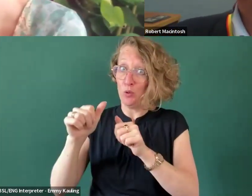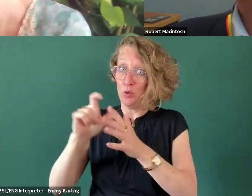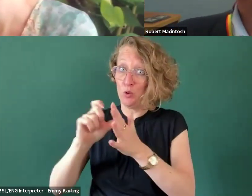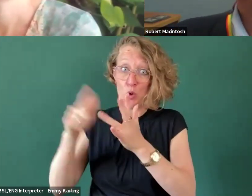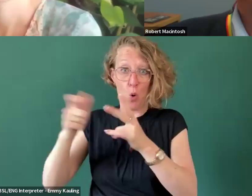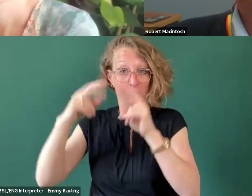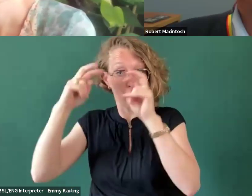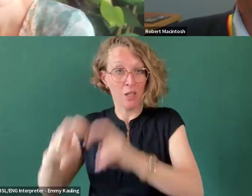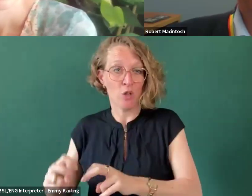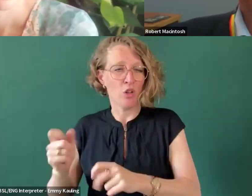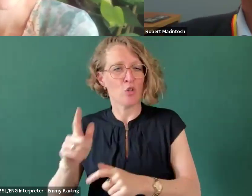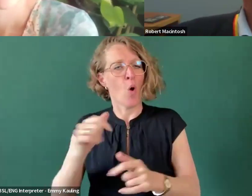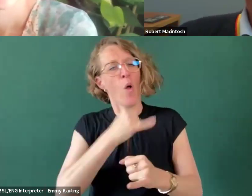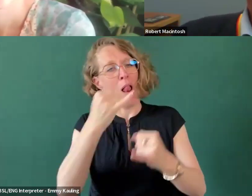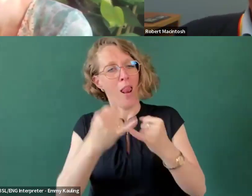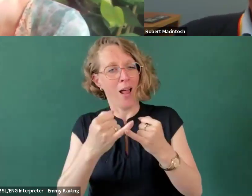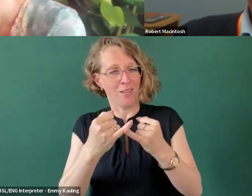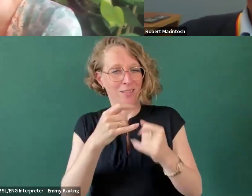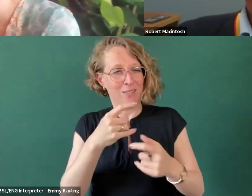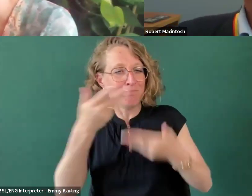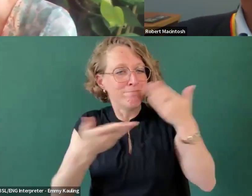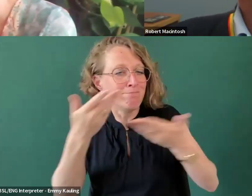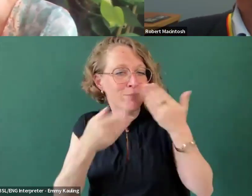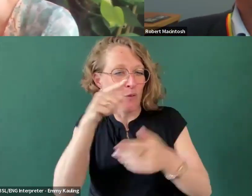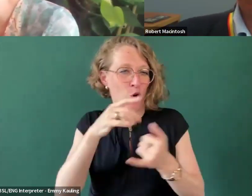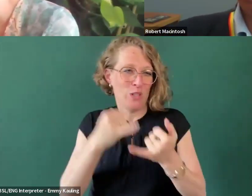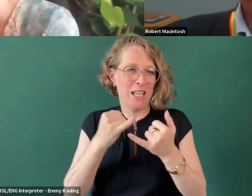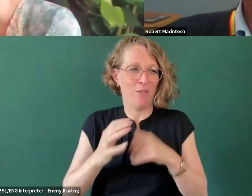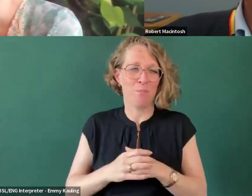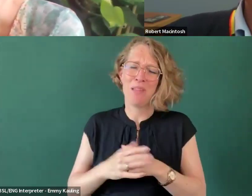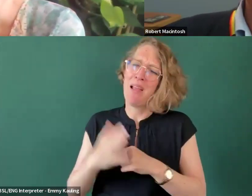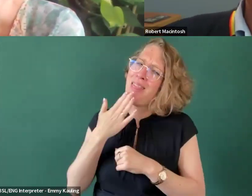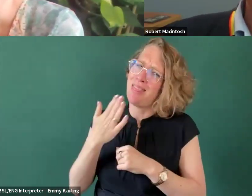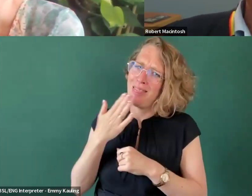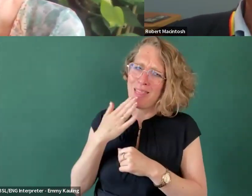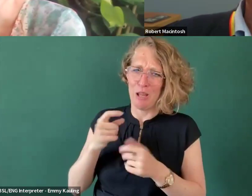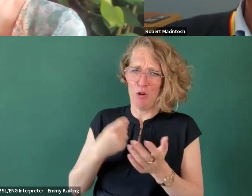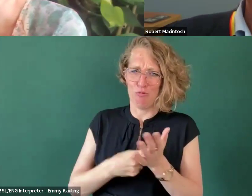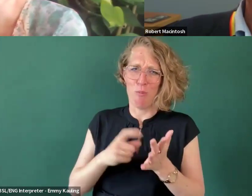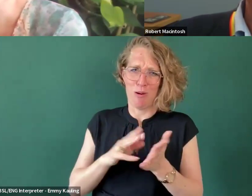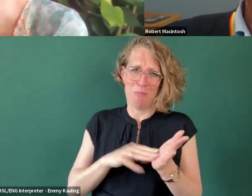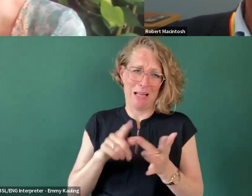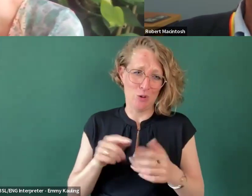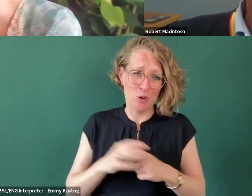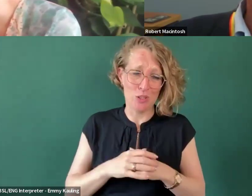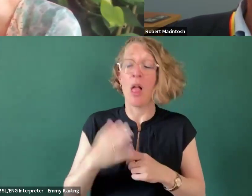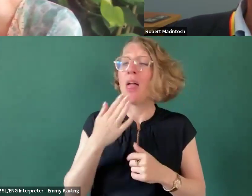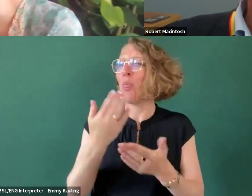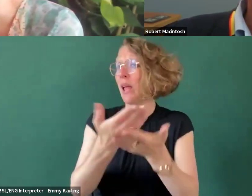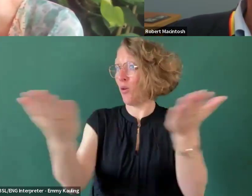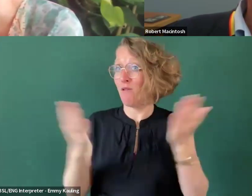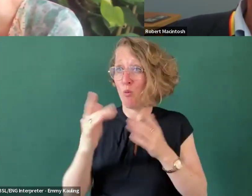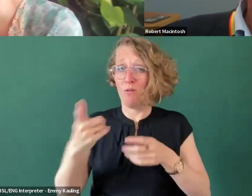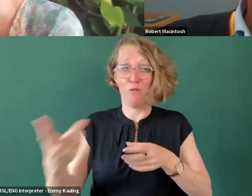the last word to you Steffi. (Steffi:) Thanks very much Robert. Thanks everybody for coming today and